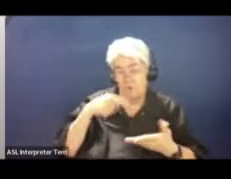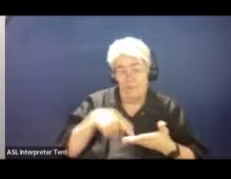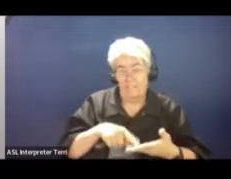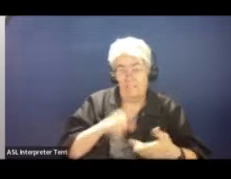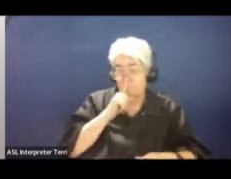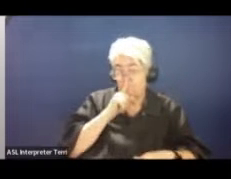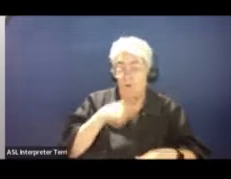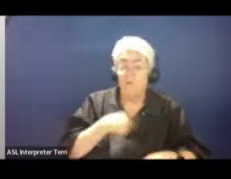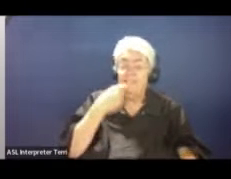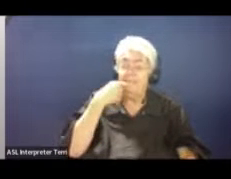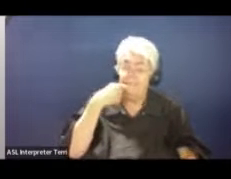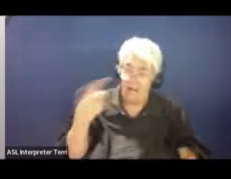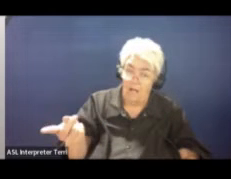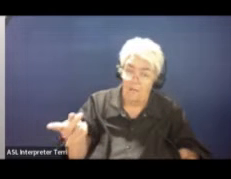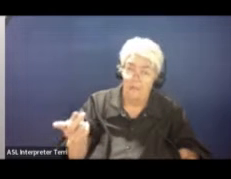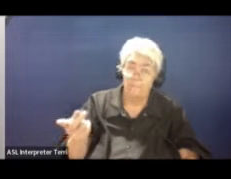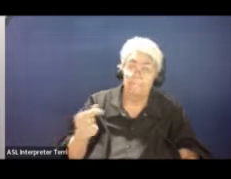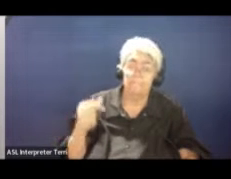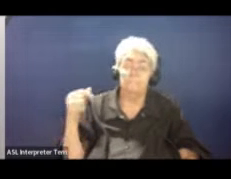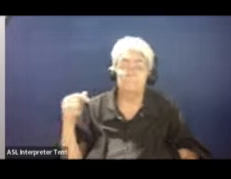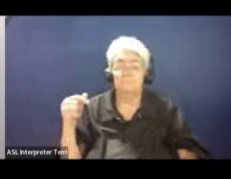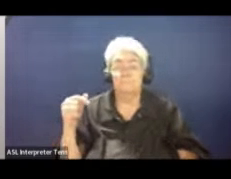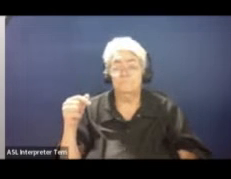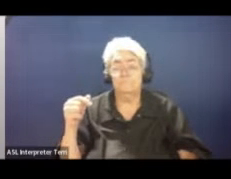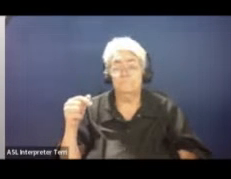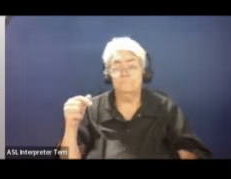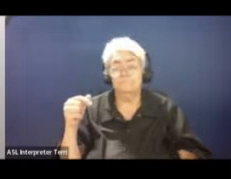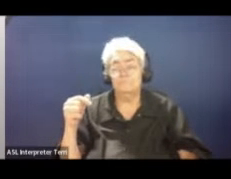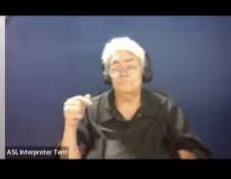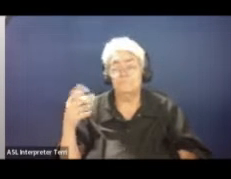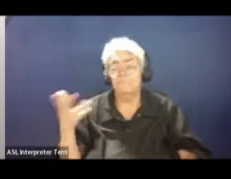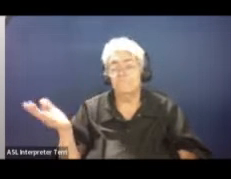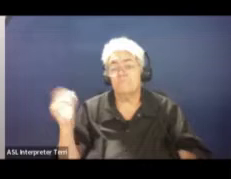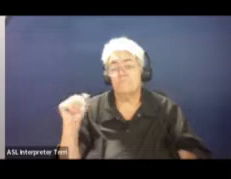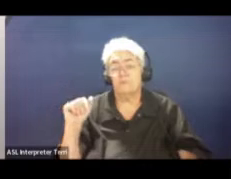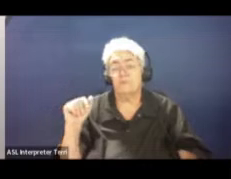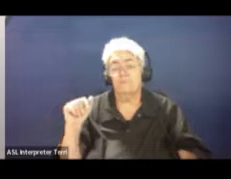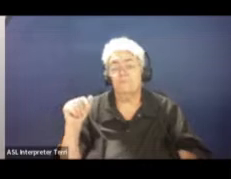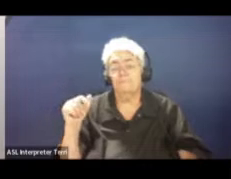letting them know. You know, there's a whole list of reasons